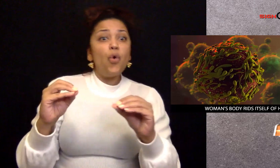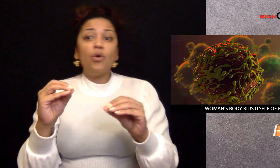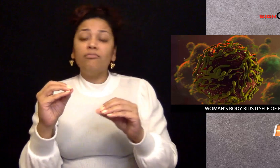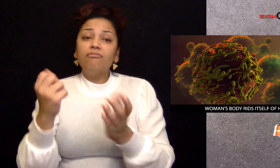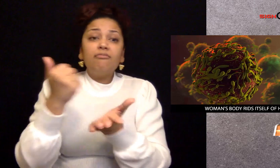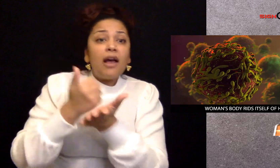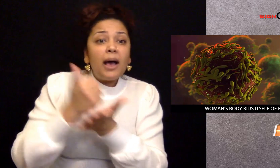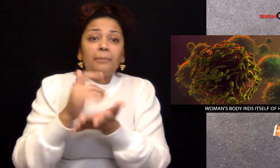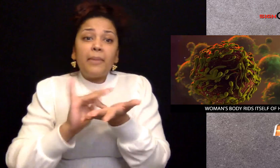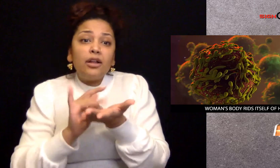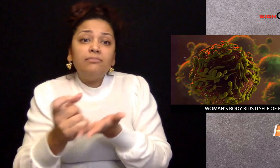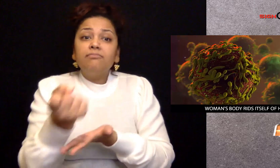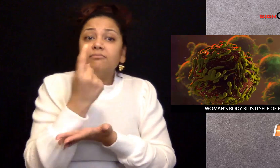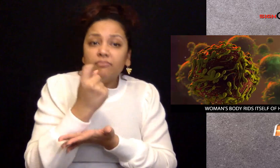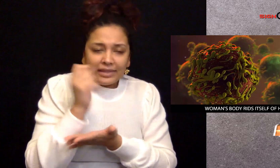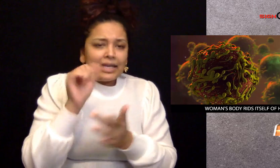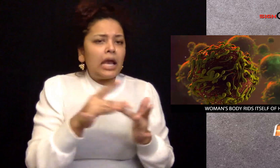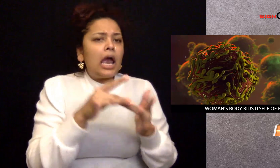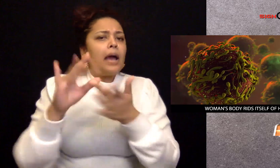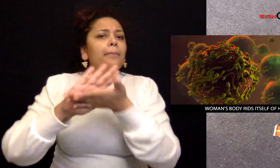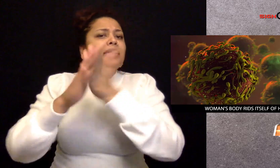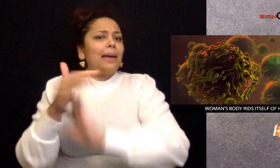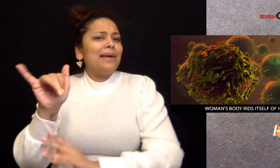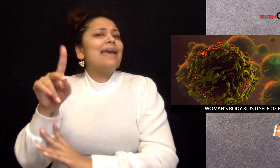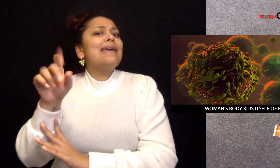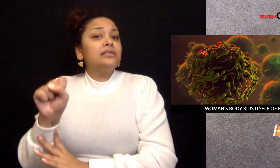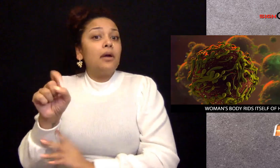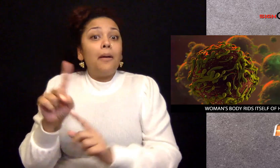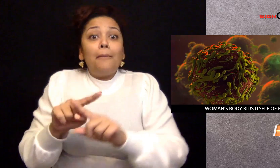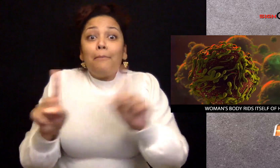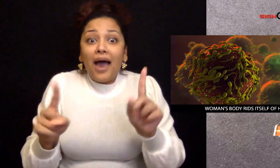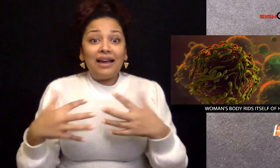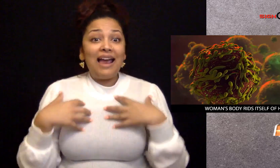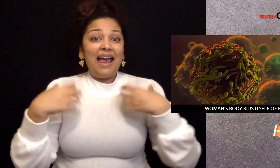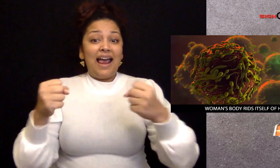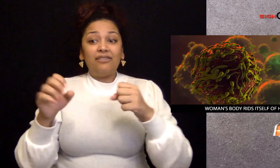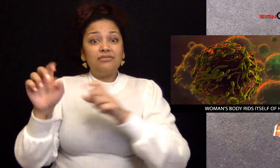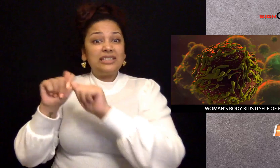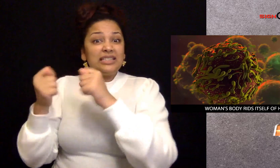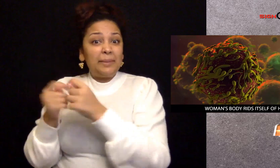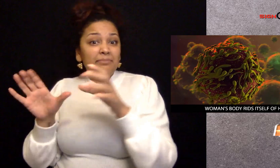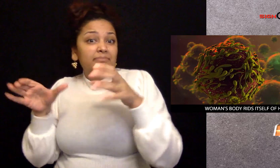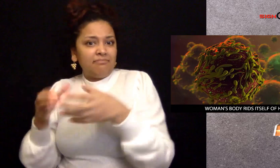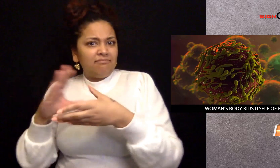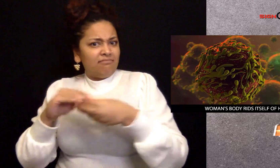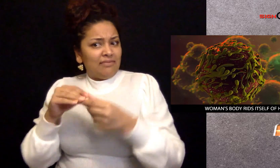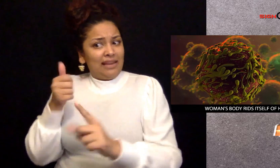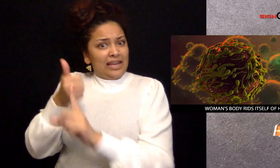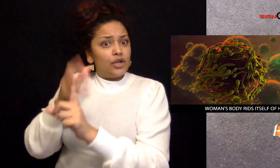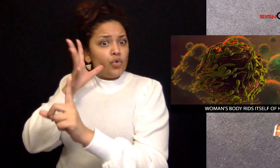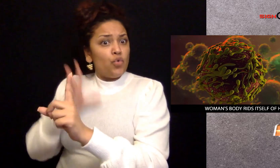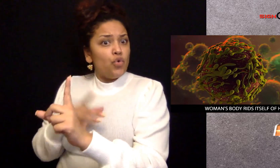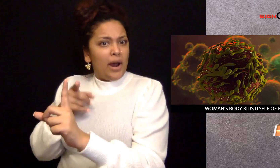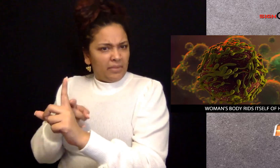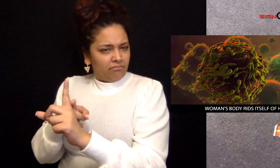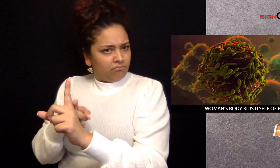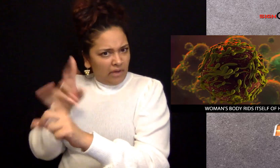world are living with HIV and if untreated can lead to AIDS but health experts say the